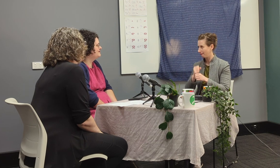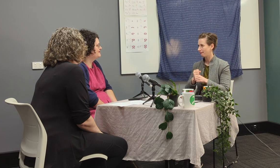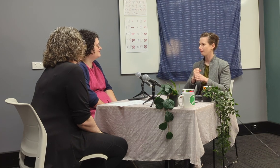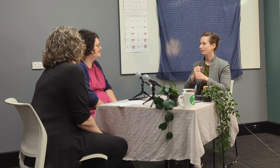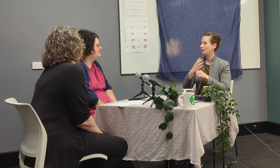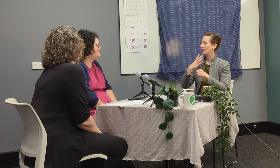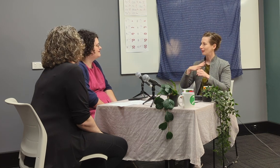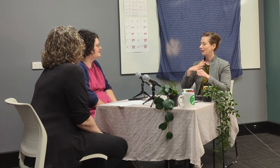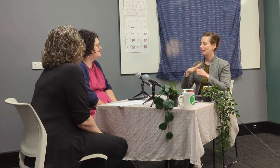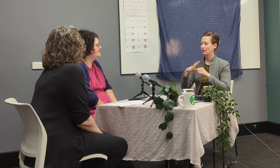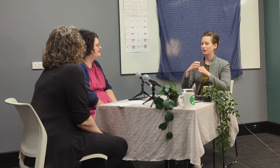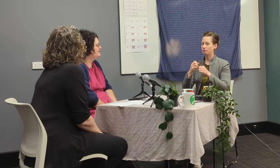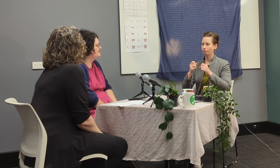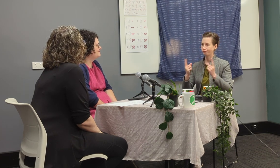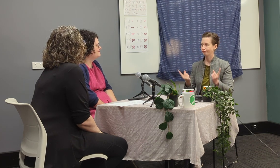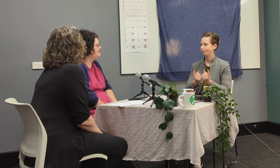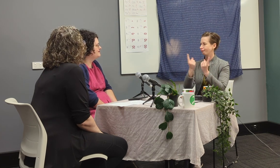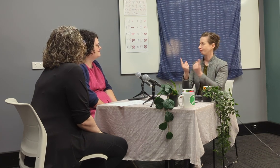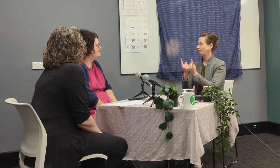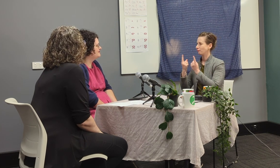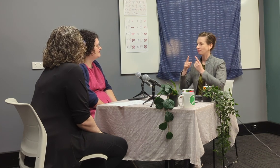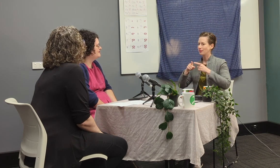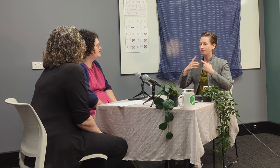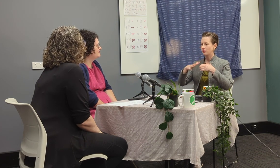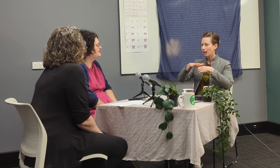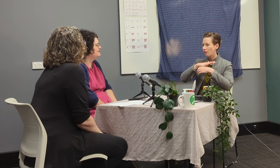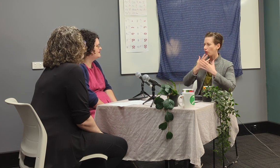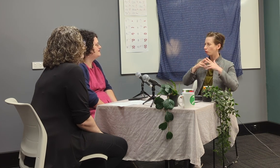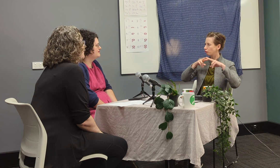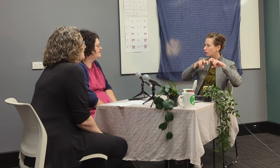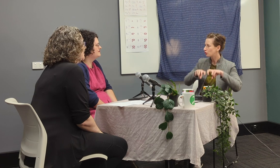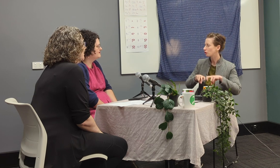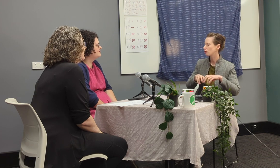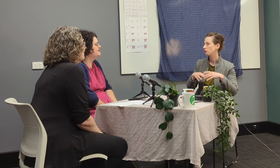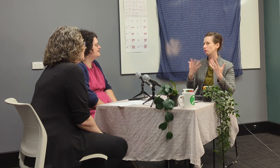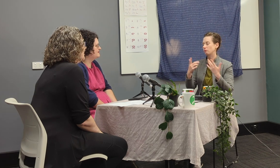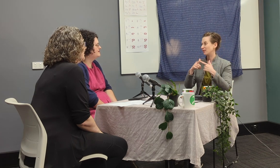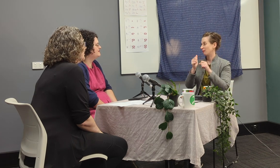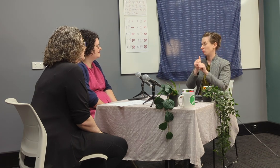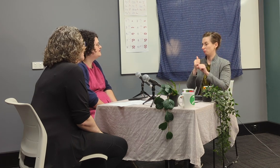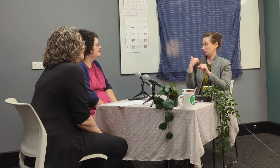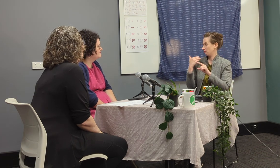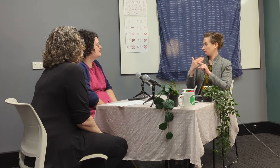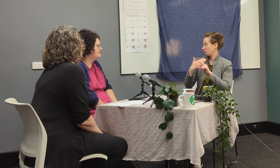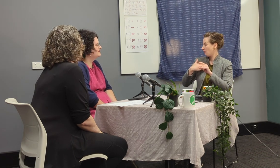I strongly believe that we need to have a variety of different disciplines of research,